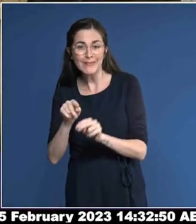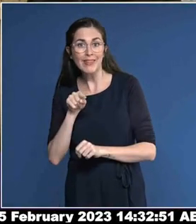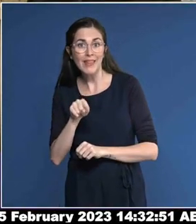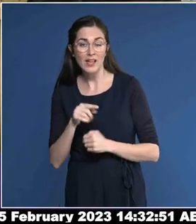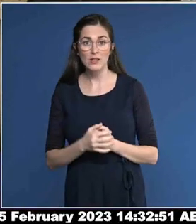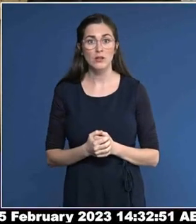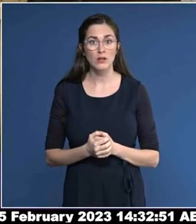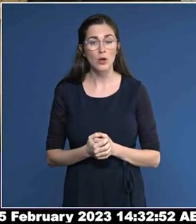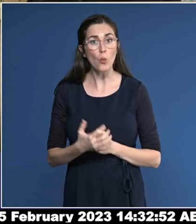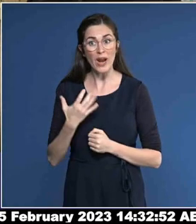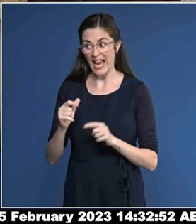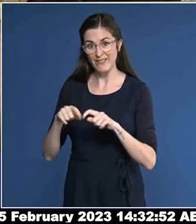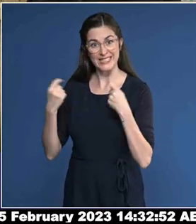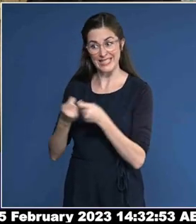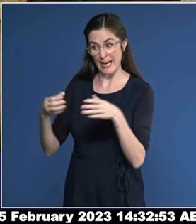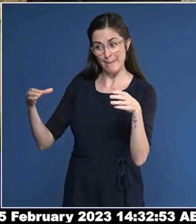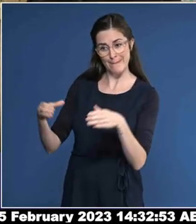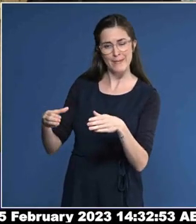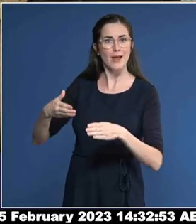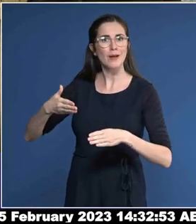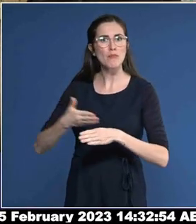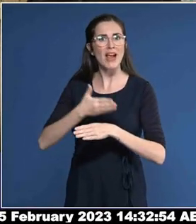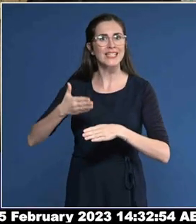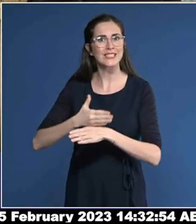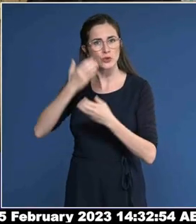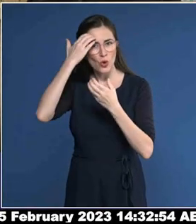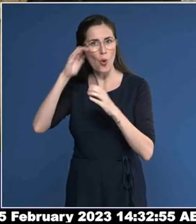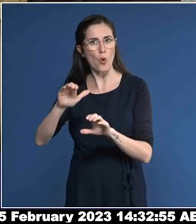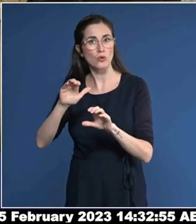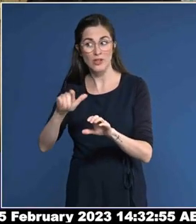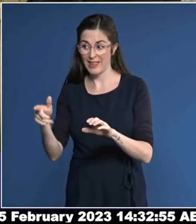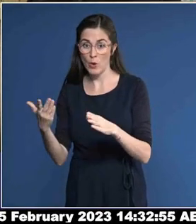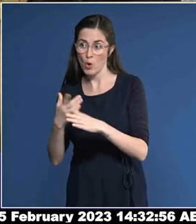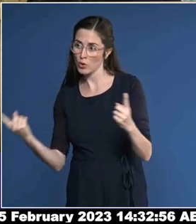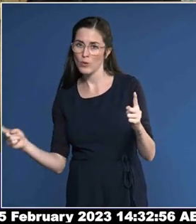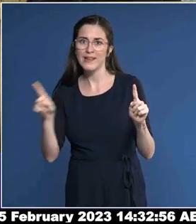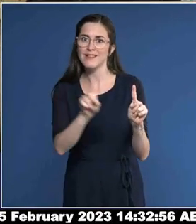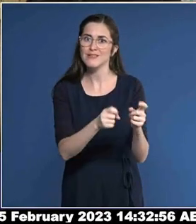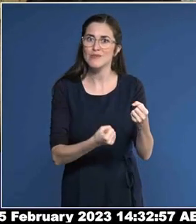coaches that will actually work alongside support workers in terms of supporting their